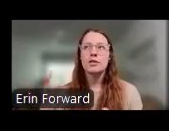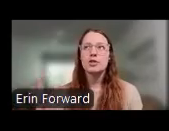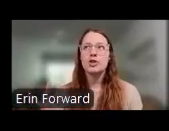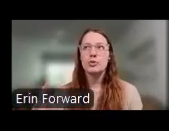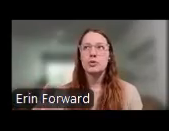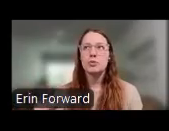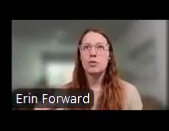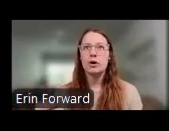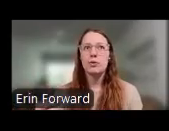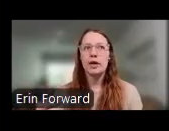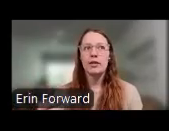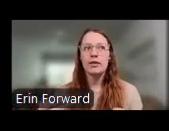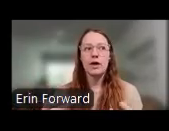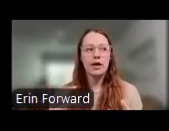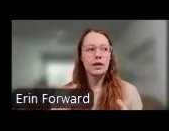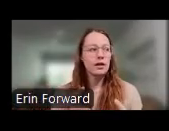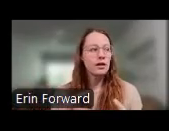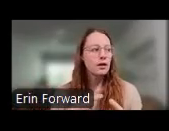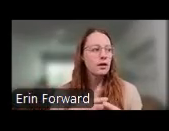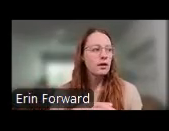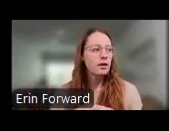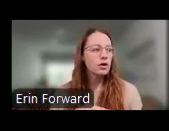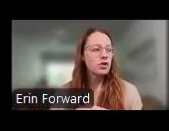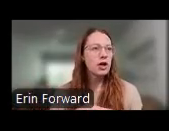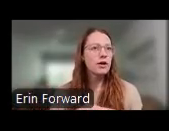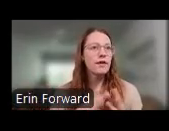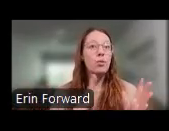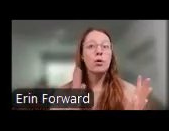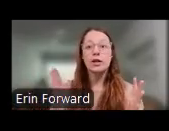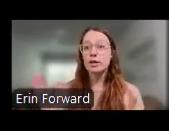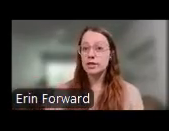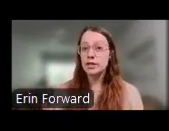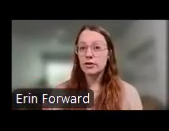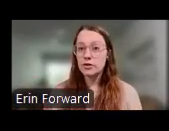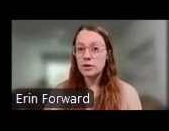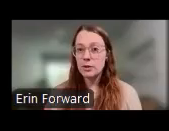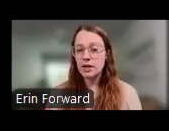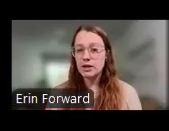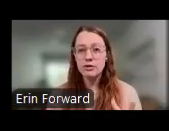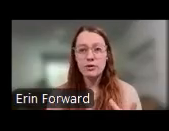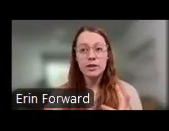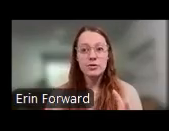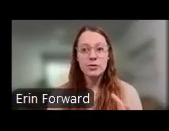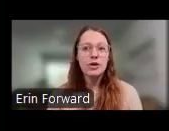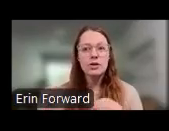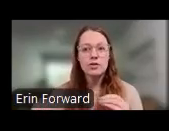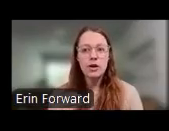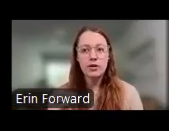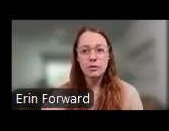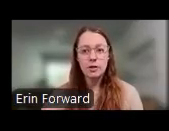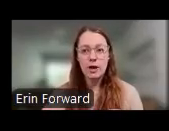tend to use more with like a child that wouldn't get diagnosed with a pediatric feeding disorder. And I'll talk